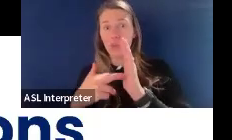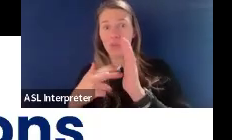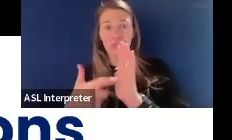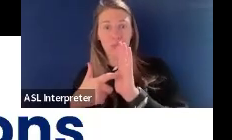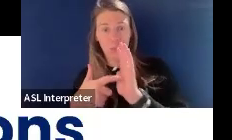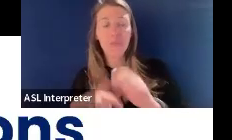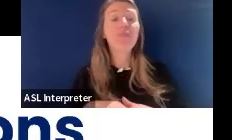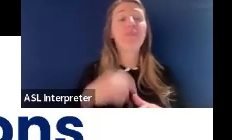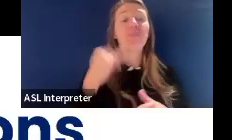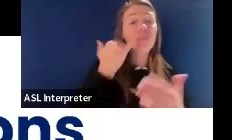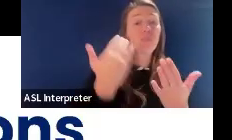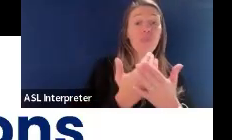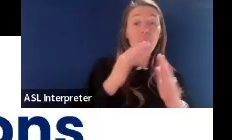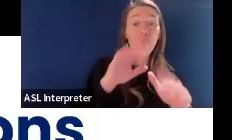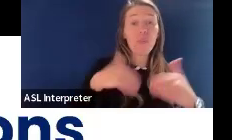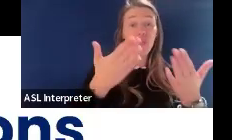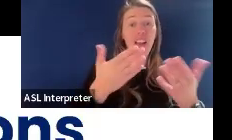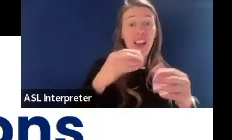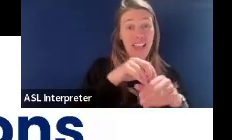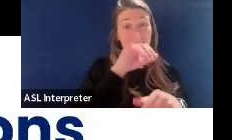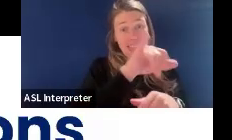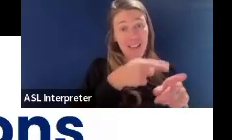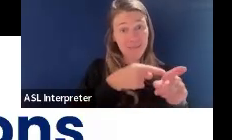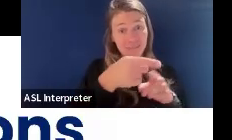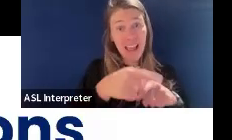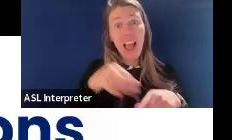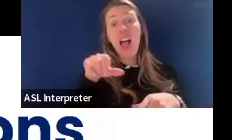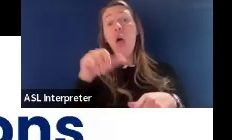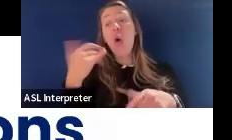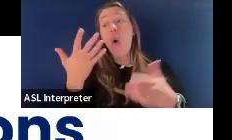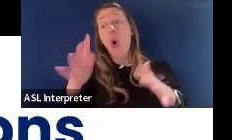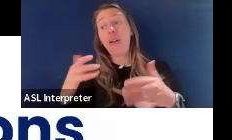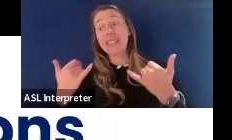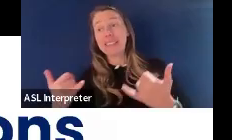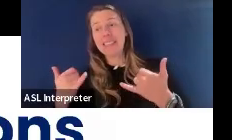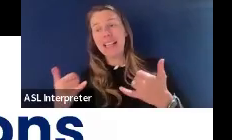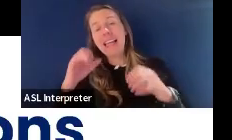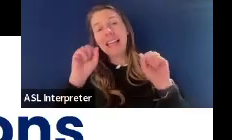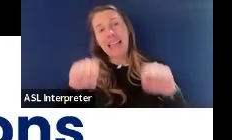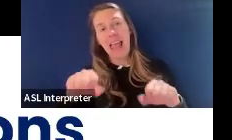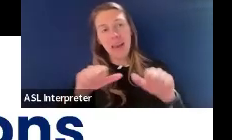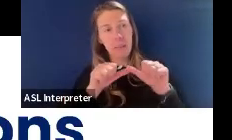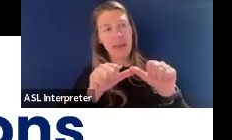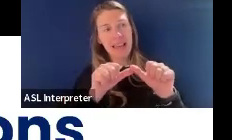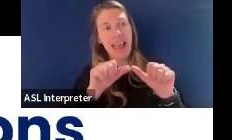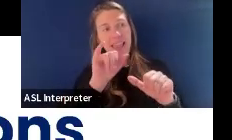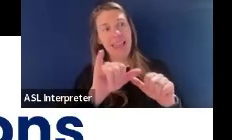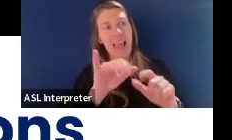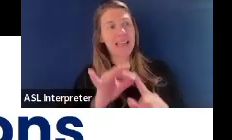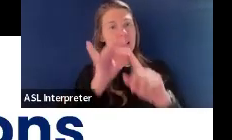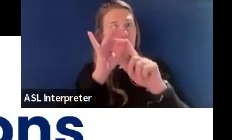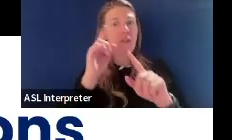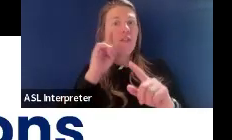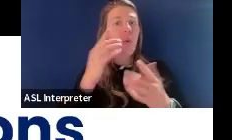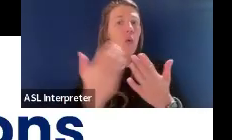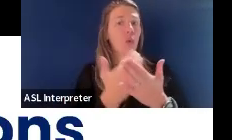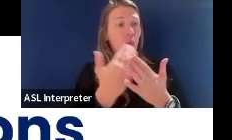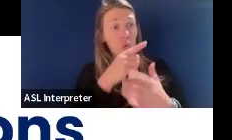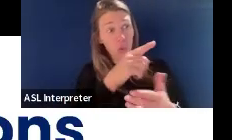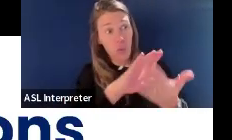When new providers enter an area, existing providers with exceptions will be able to maintain their exception to give new providers time to become stable.